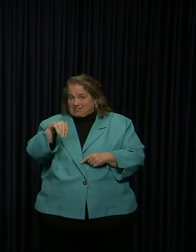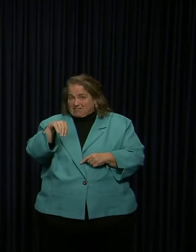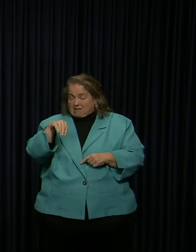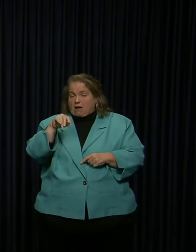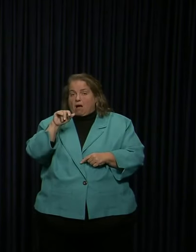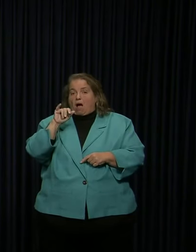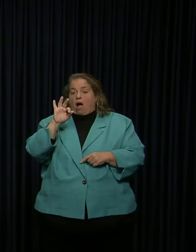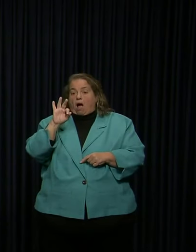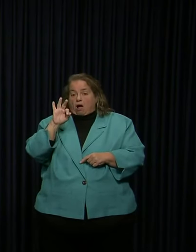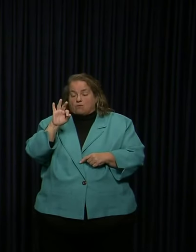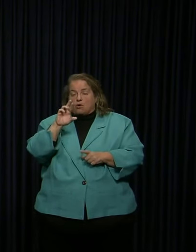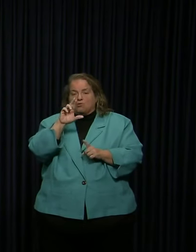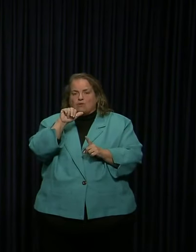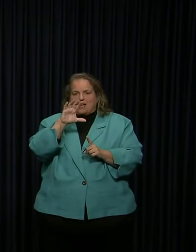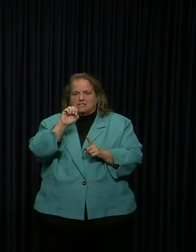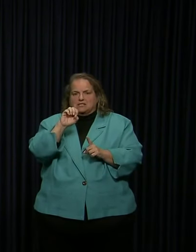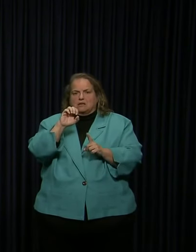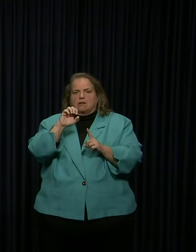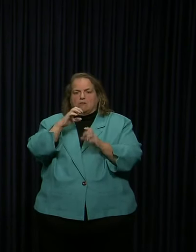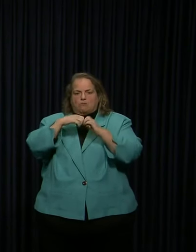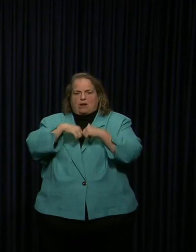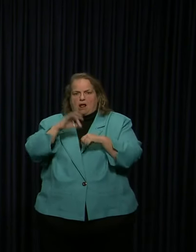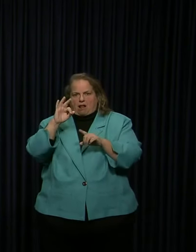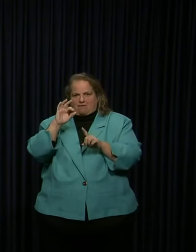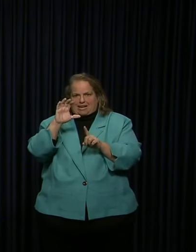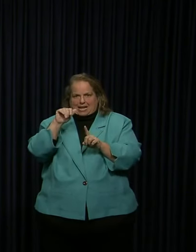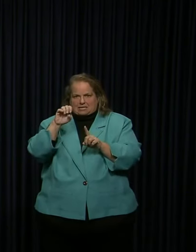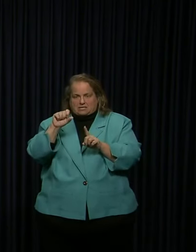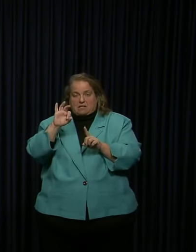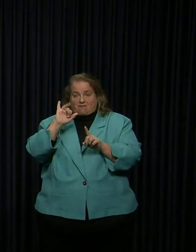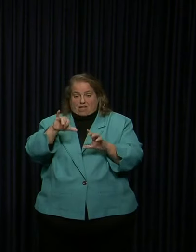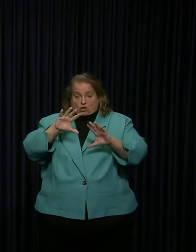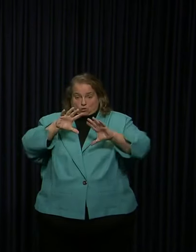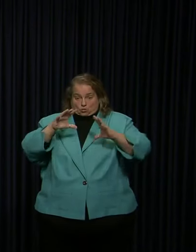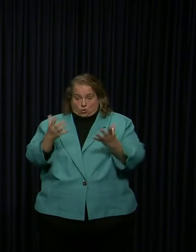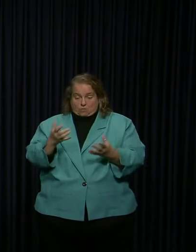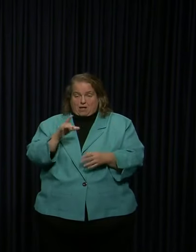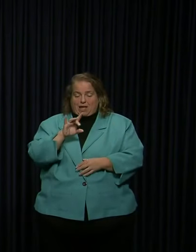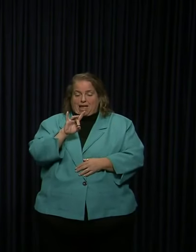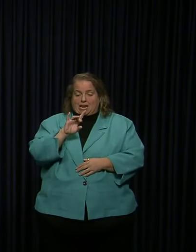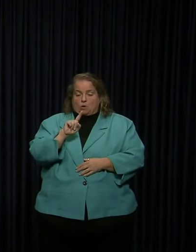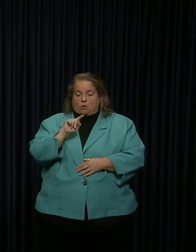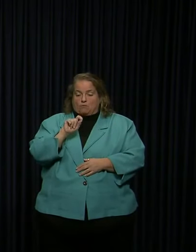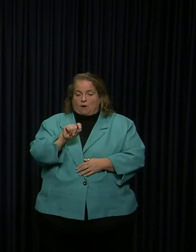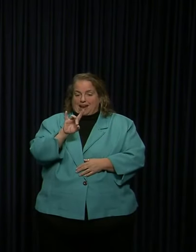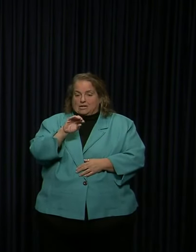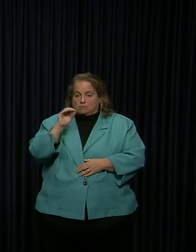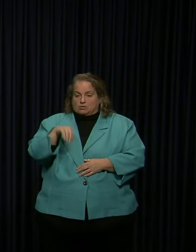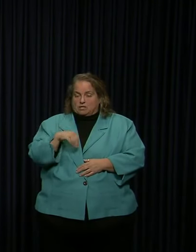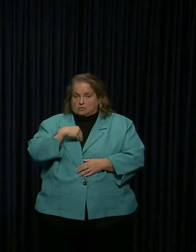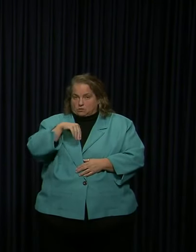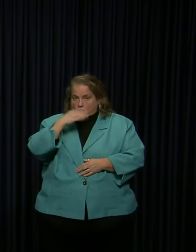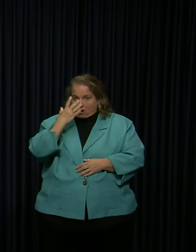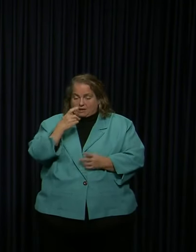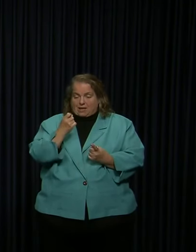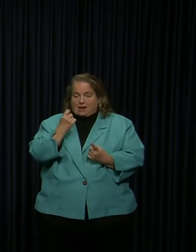A LOT MORE DISPARITY. WE KNOW 81.73% OF TOTAL DEATHS